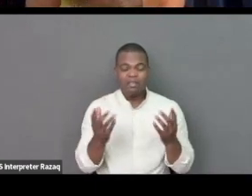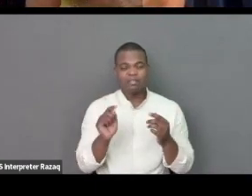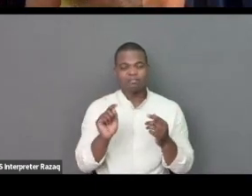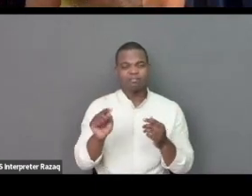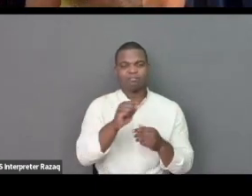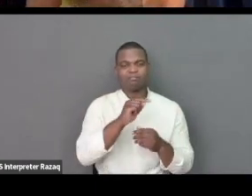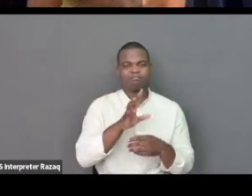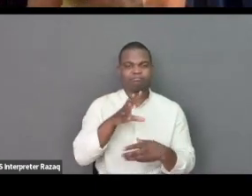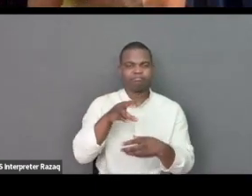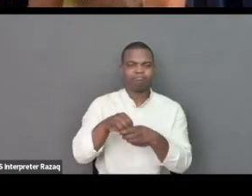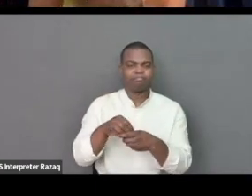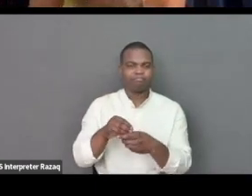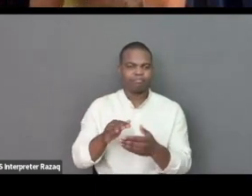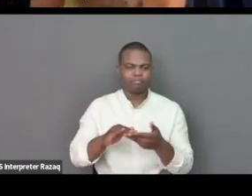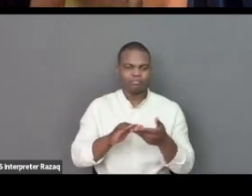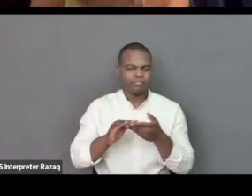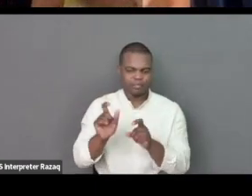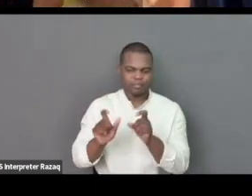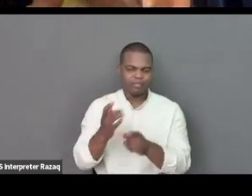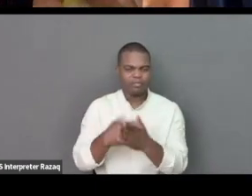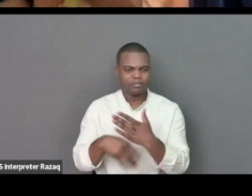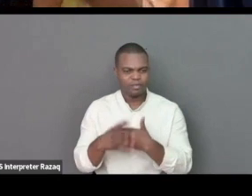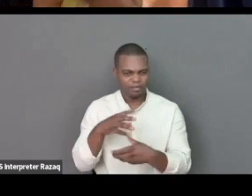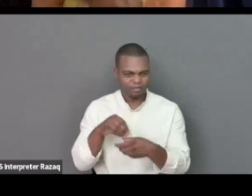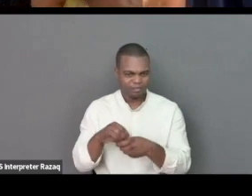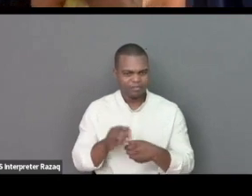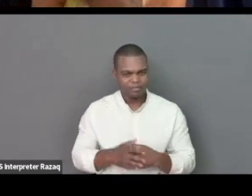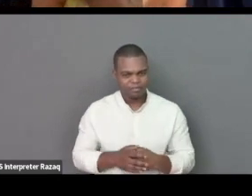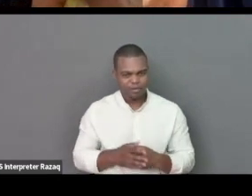a difference between those two polls, so it's interesting, today we seem to